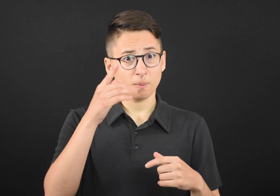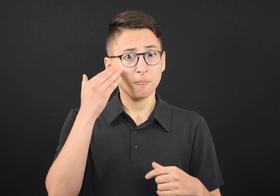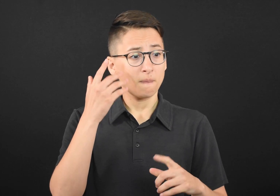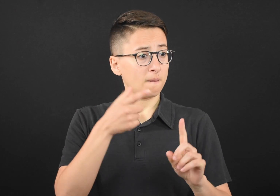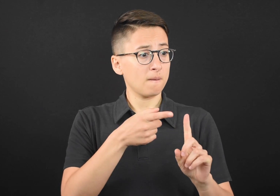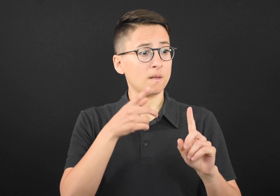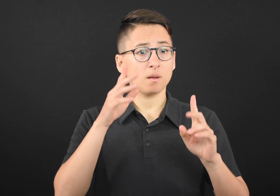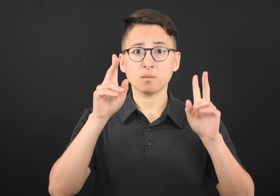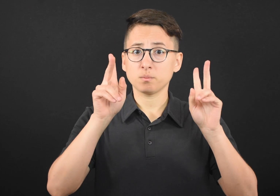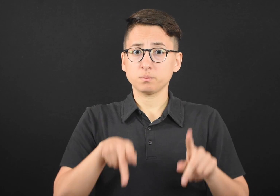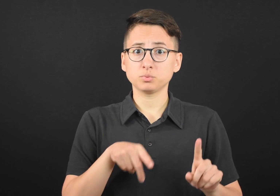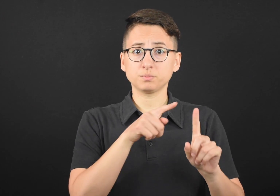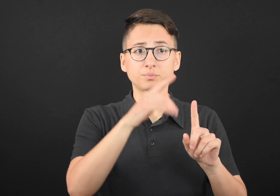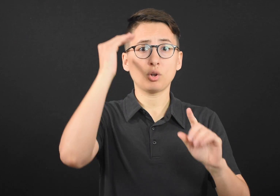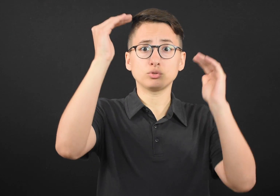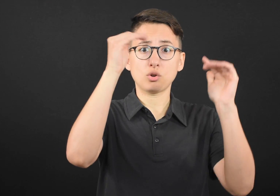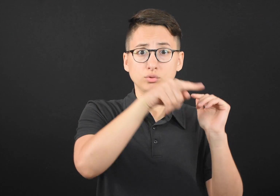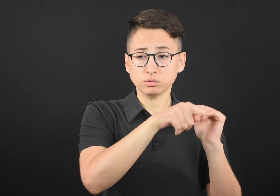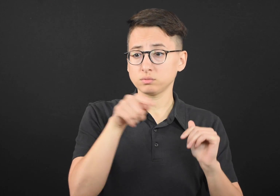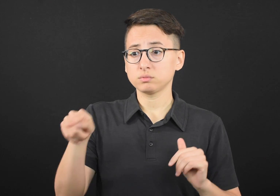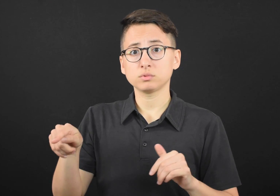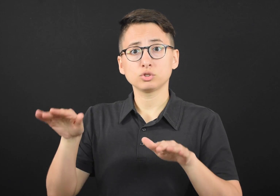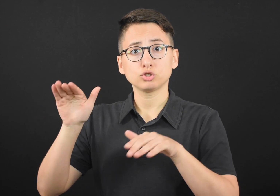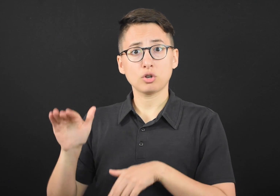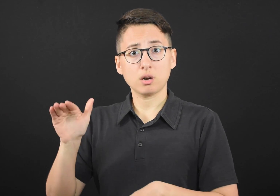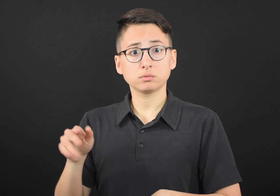Are there risks from the vaccine for kids that might not be